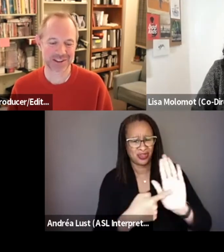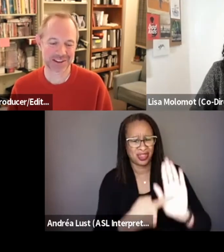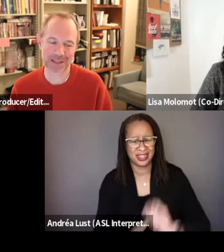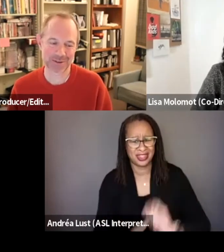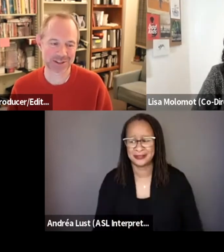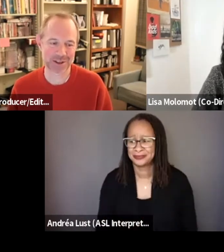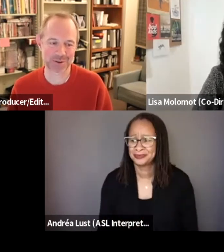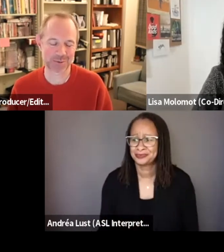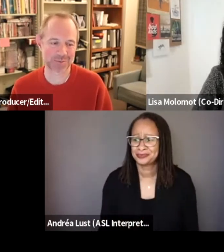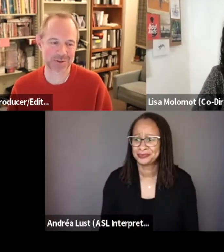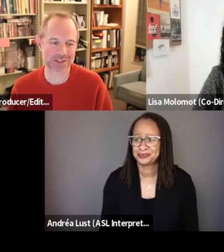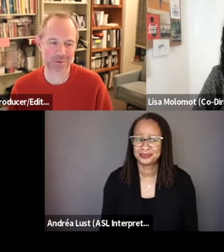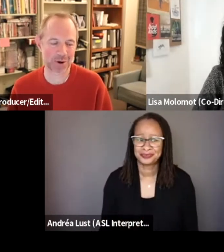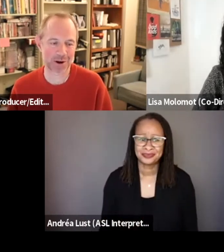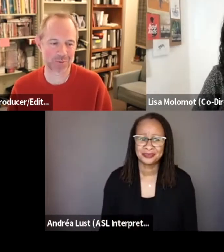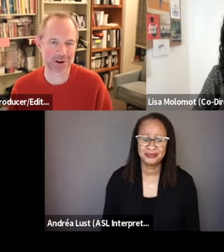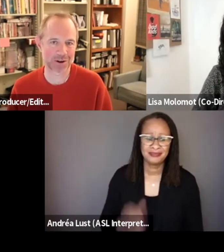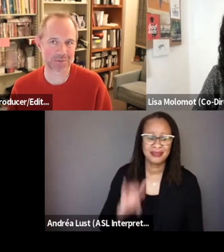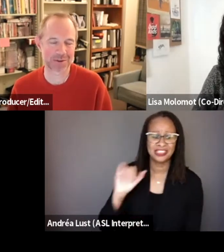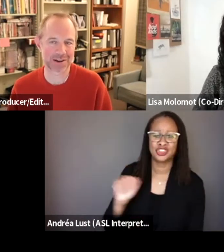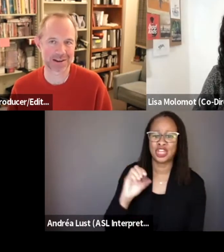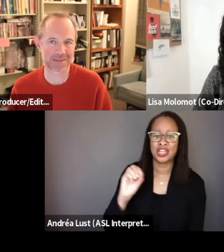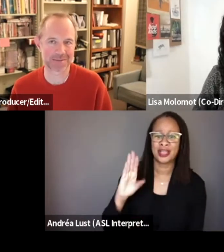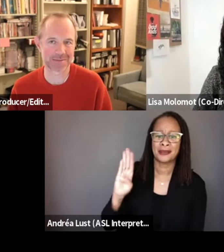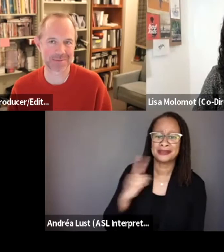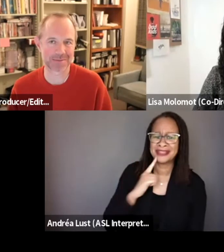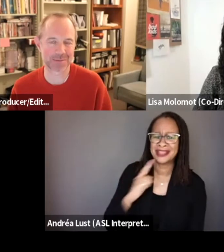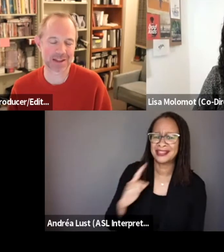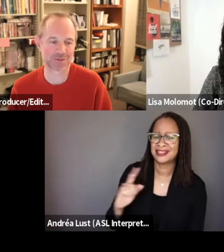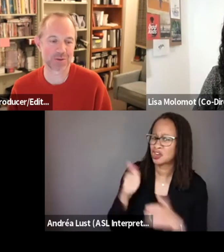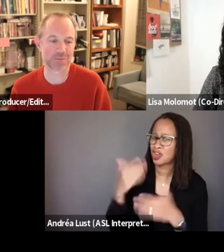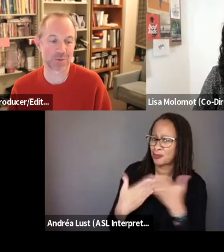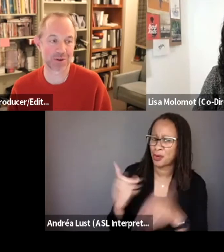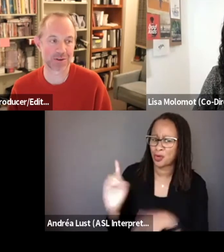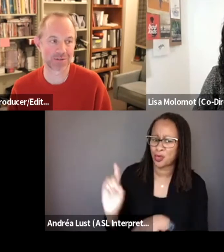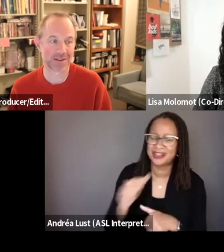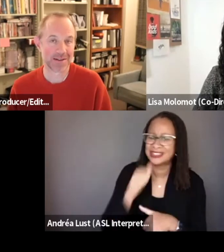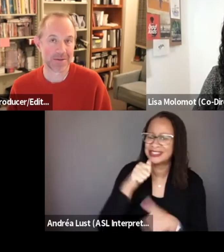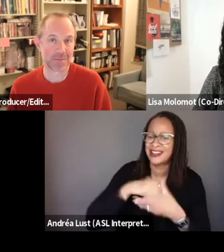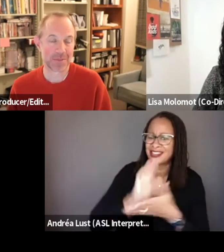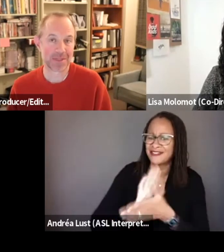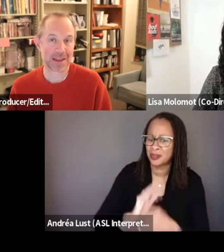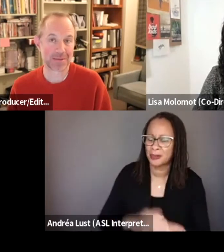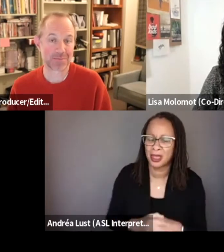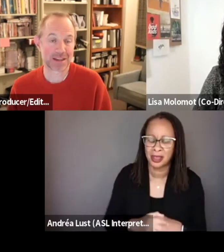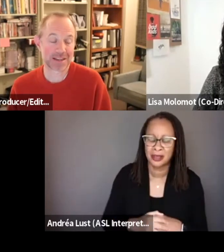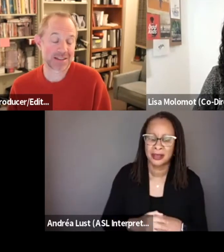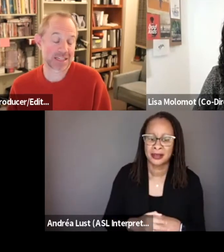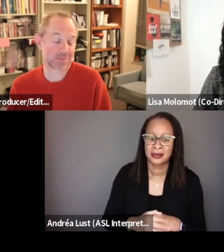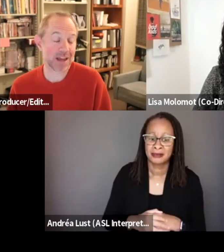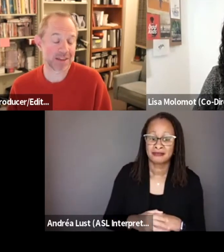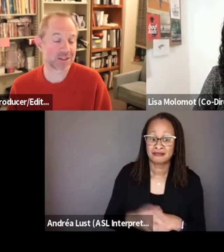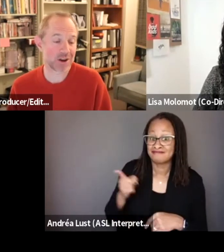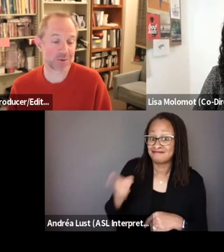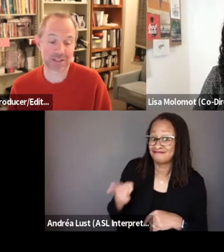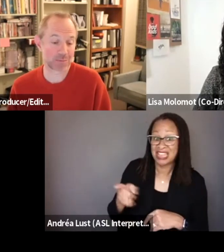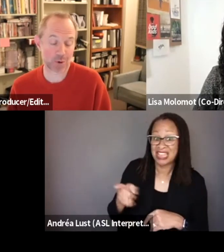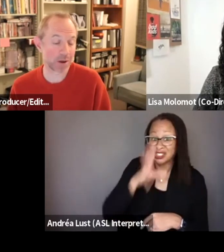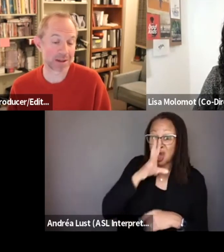I mean, there's another part where, it's not in the film, but where they, yeah, they talk with disappointment